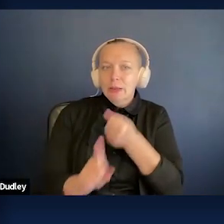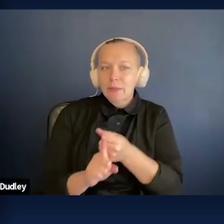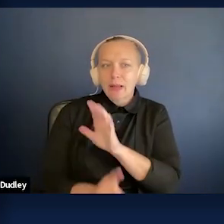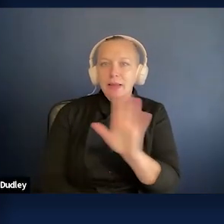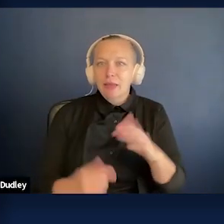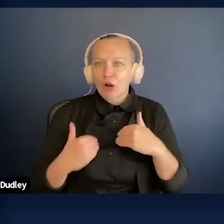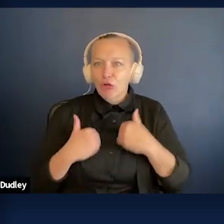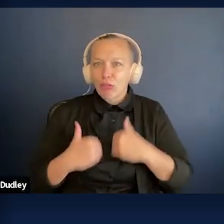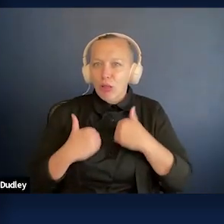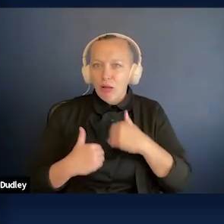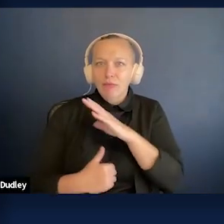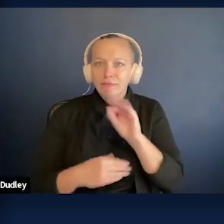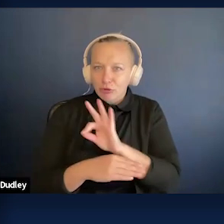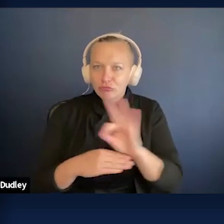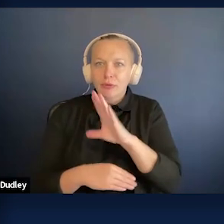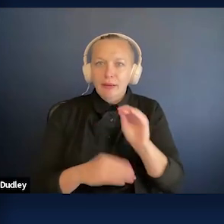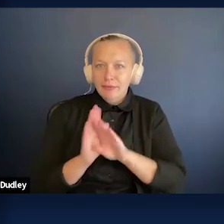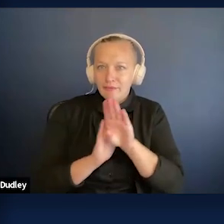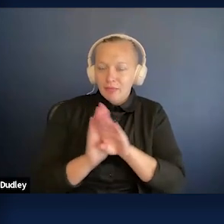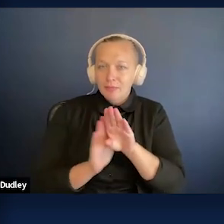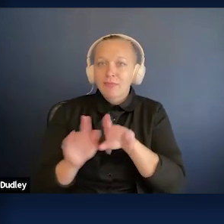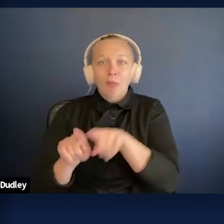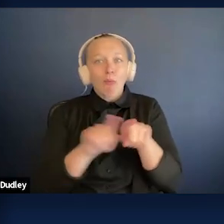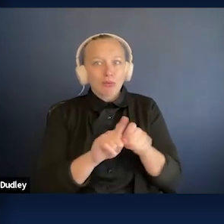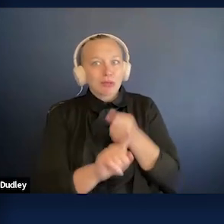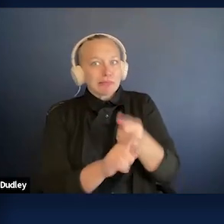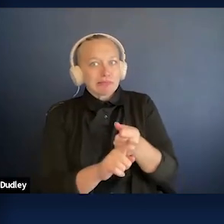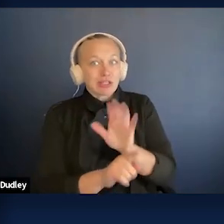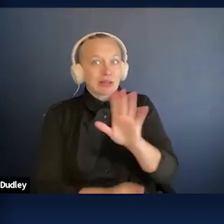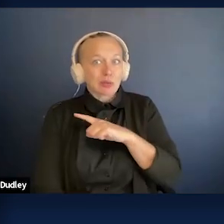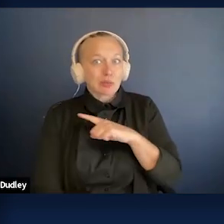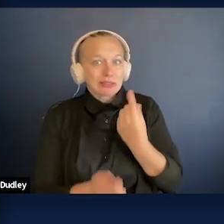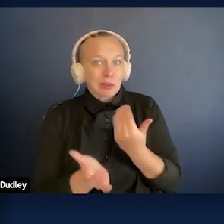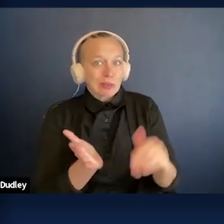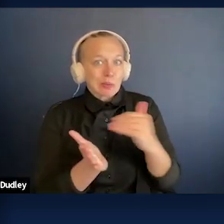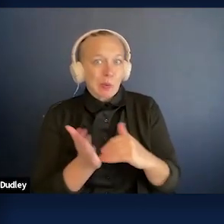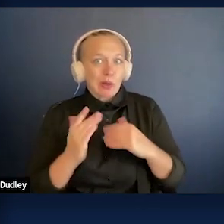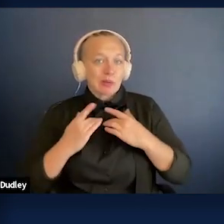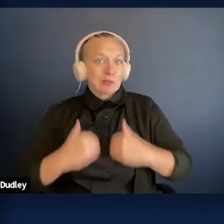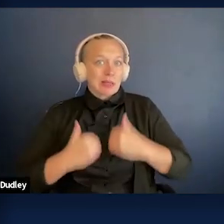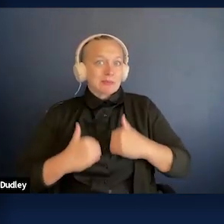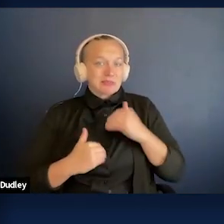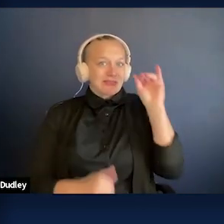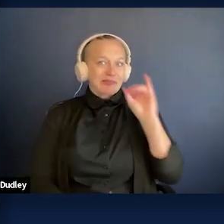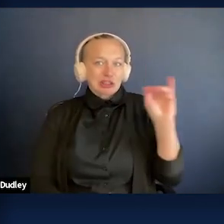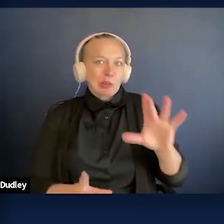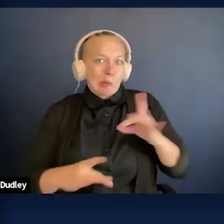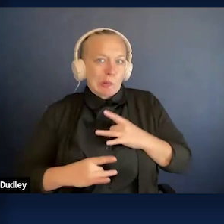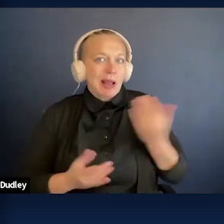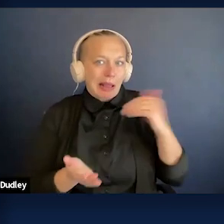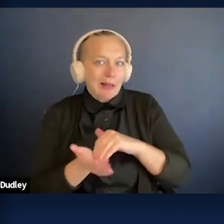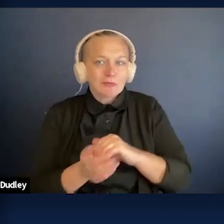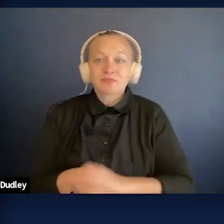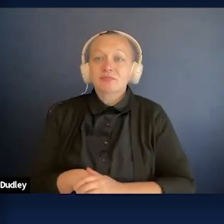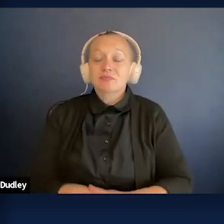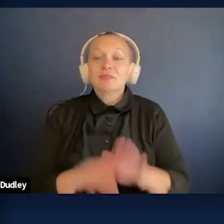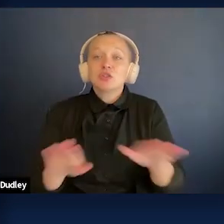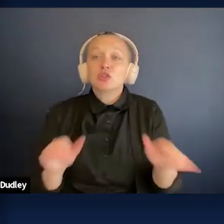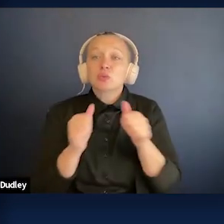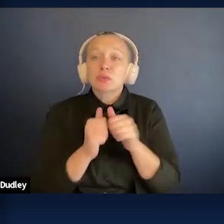and increase the risk of recurrent respiratory infections. As children with CP age into their adult years, they accumulate additional risk factors.